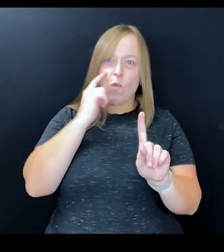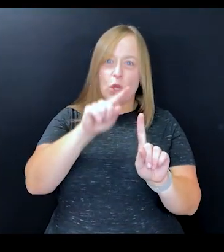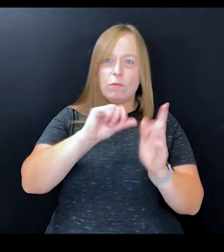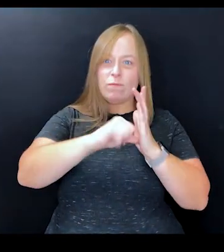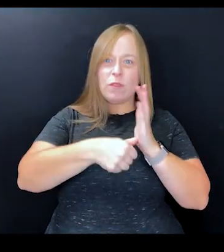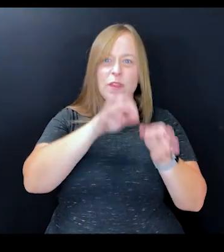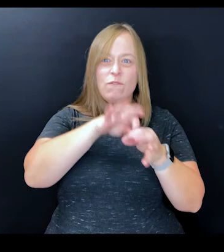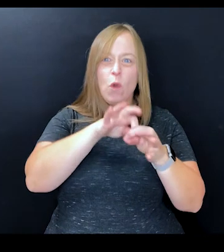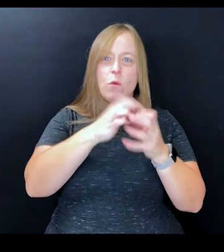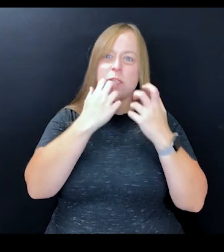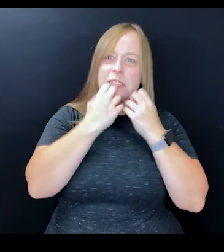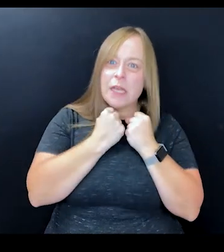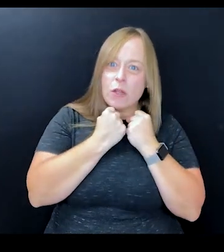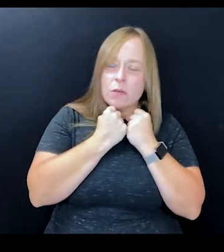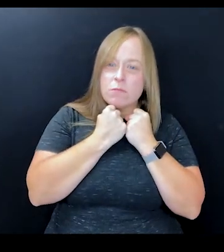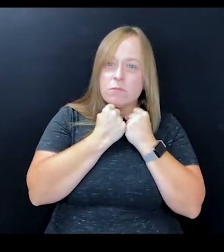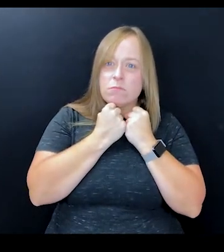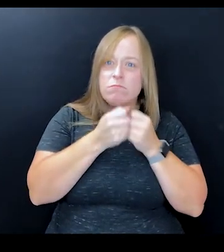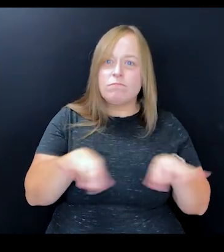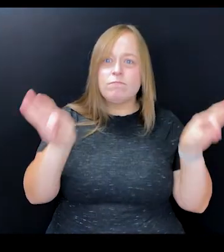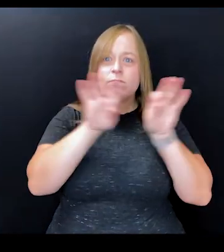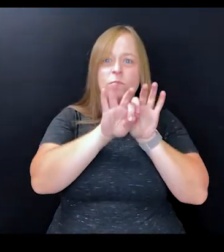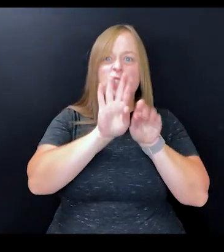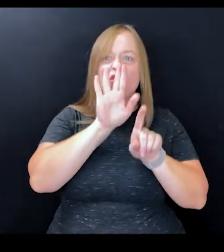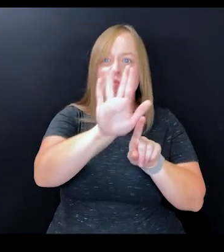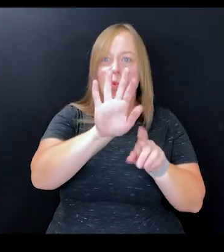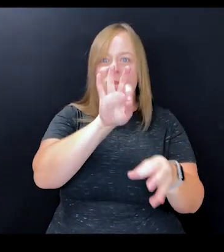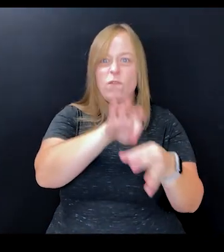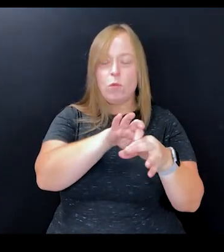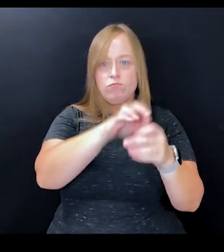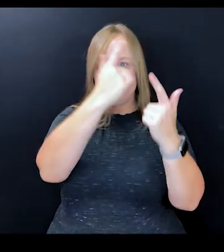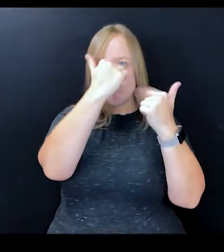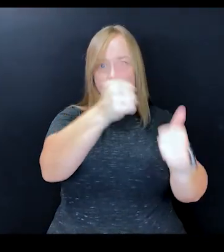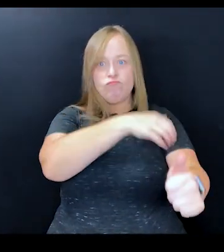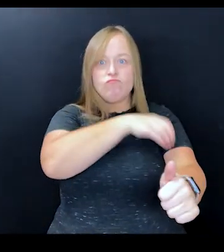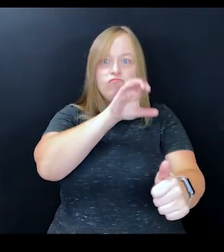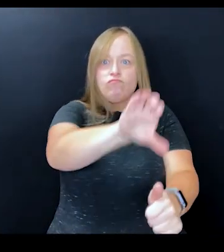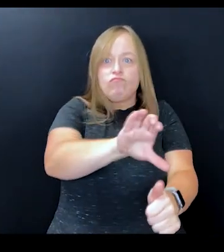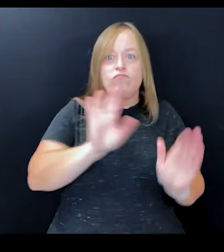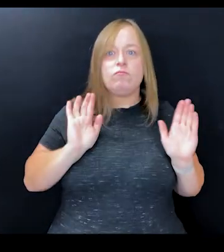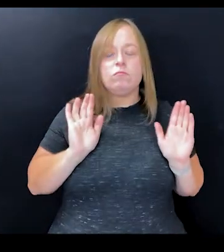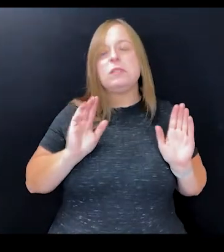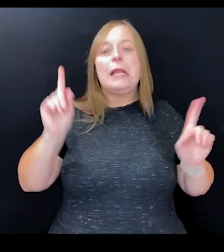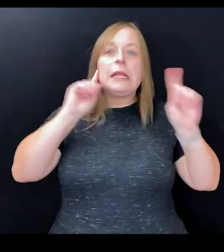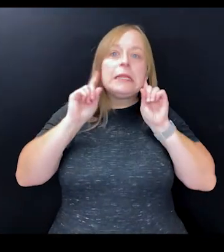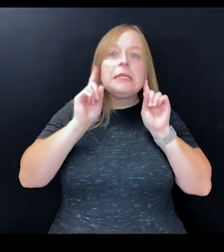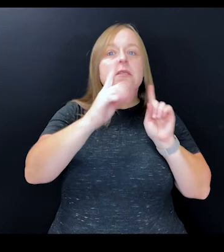the vote is sacred and it is your vote. You do not need to listen to what your